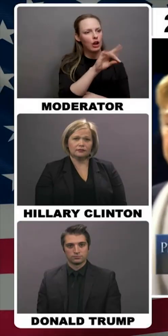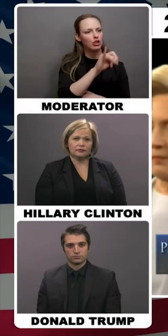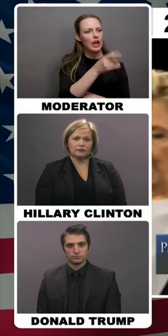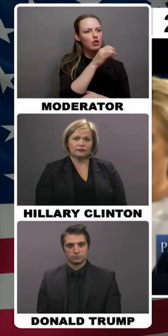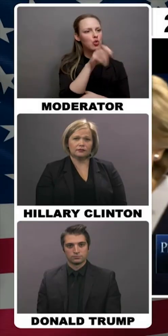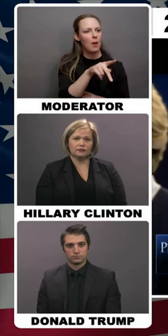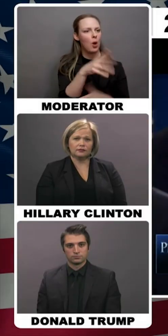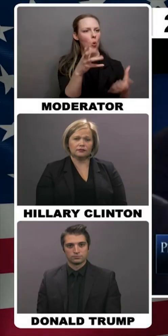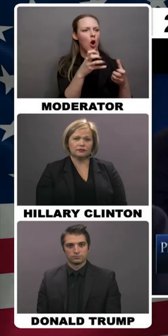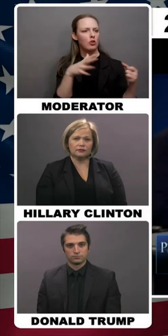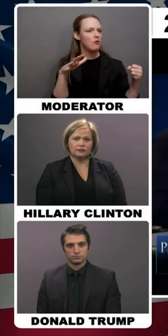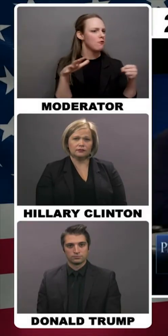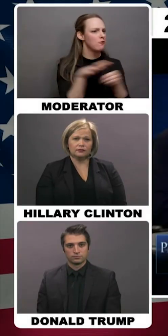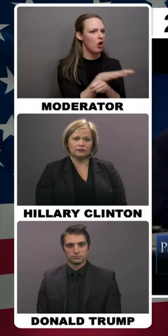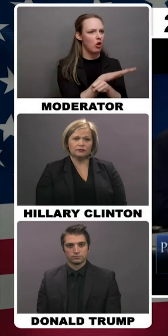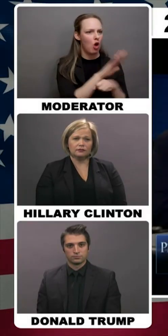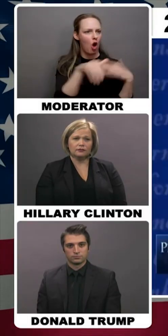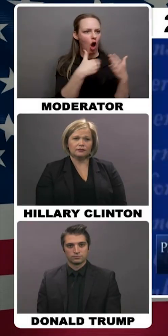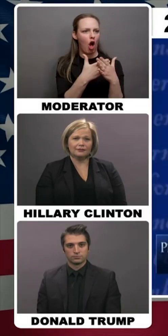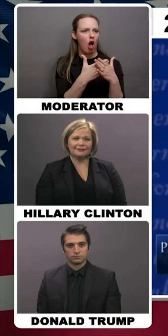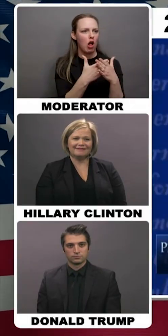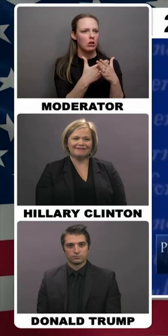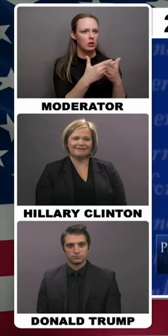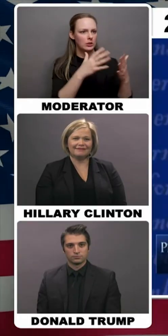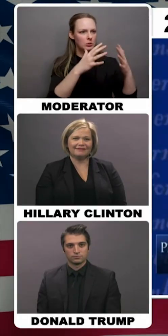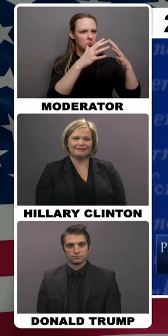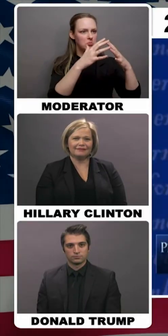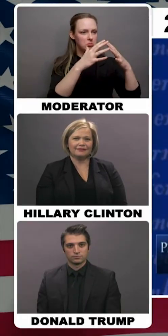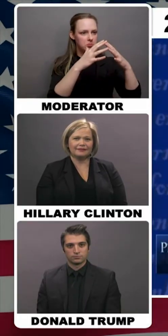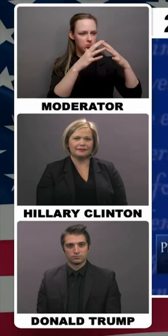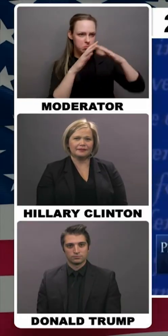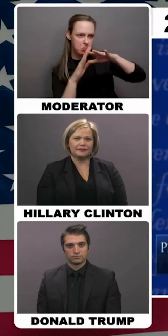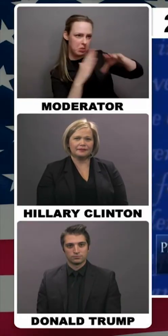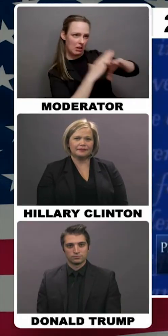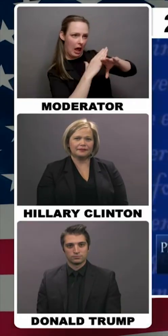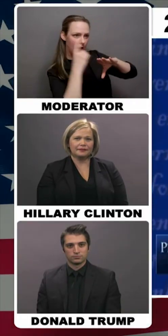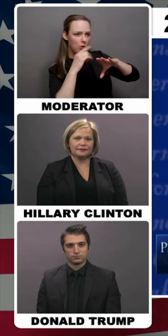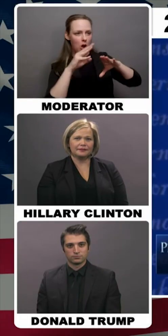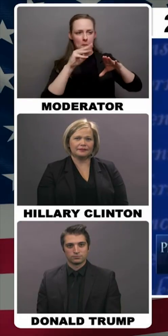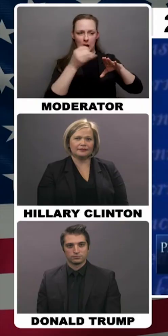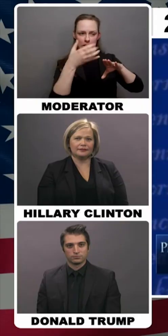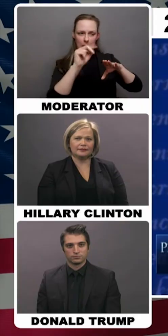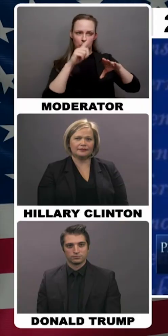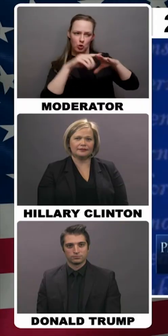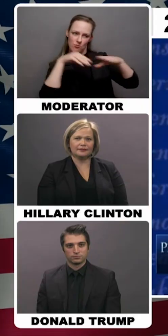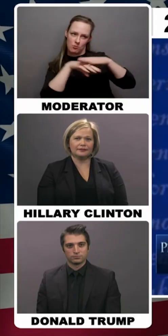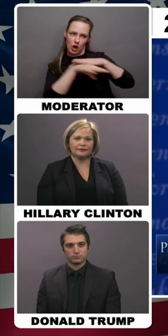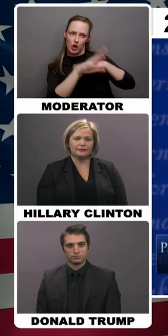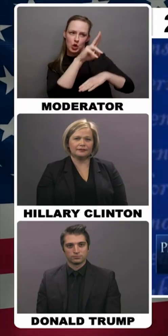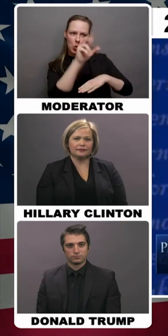and complete shutdown of Muslims entering the United States until our country's representatives can figure out